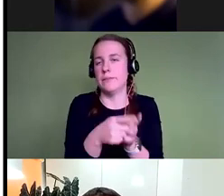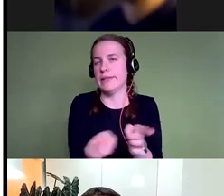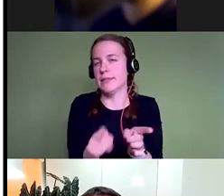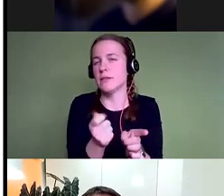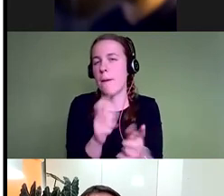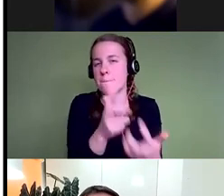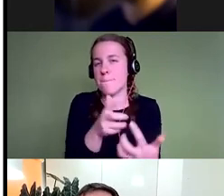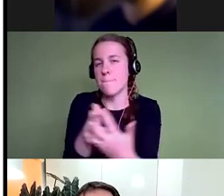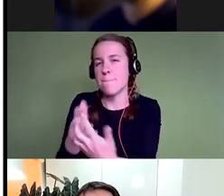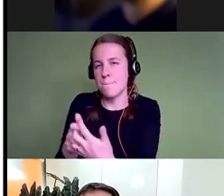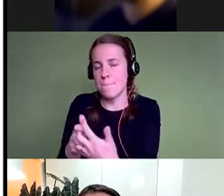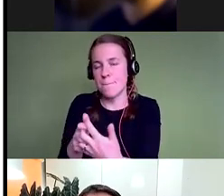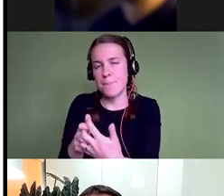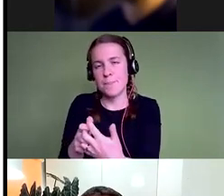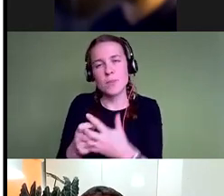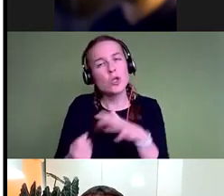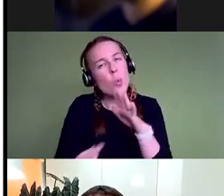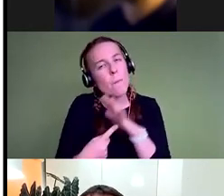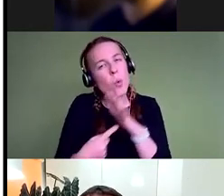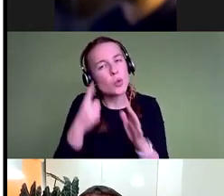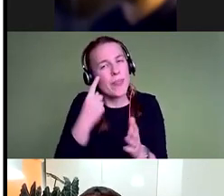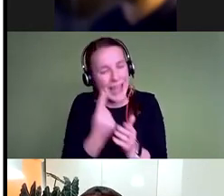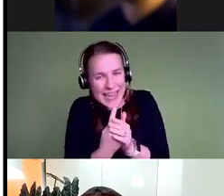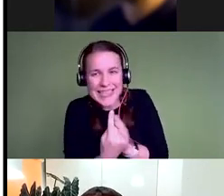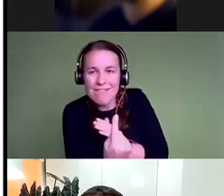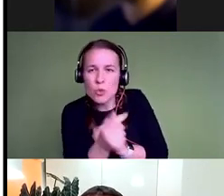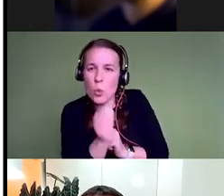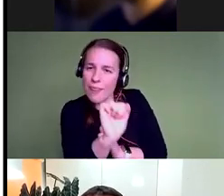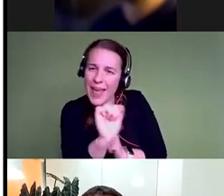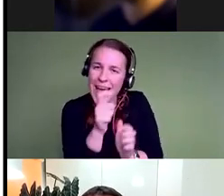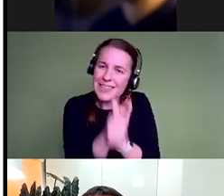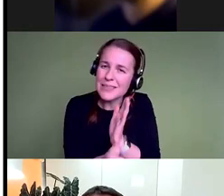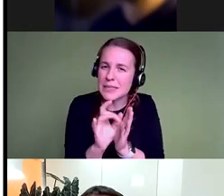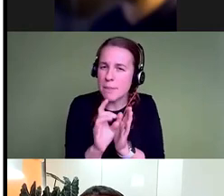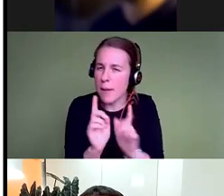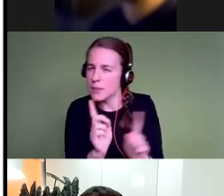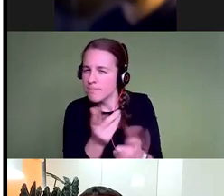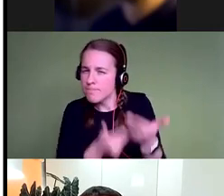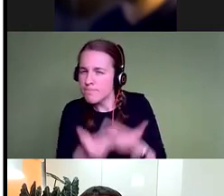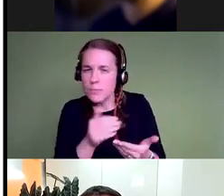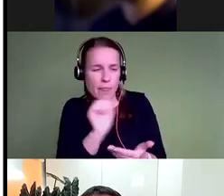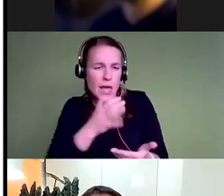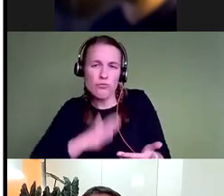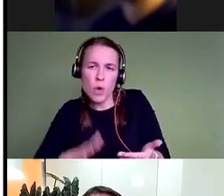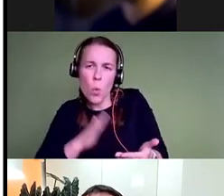design will be helpful to all or most disabled people, there are also specific design considerations needed for people for